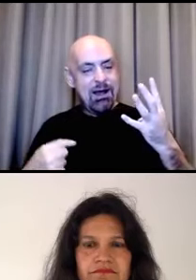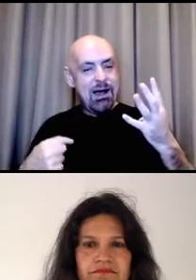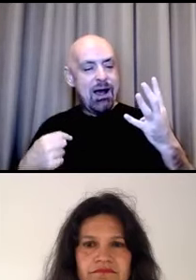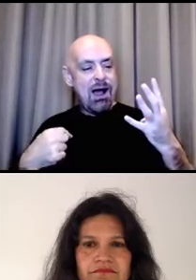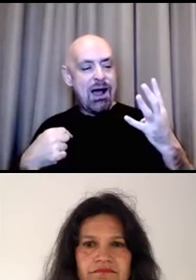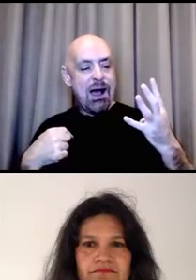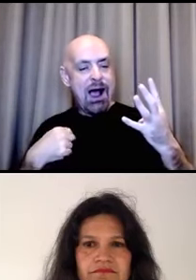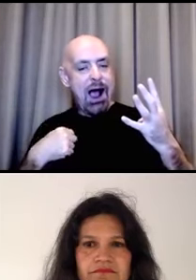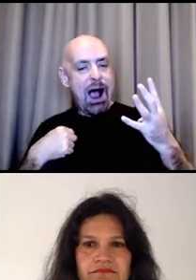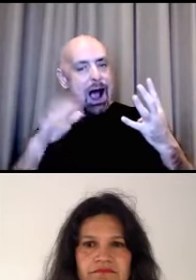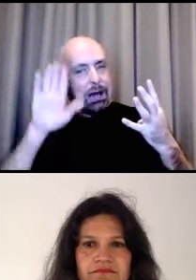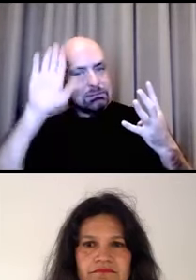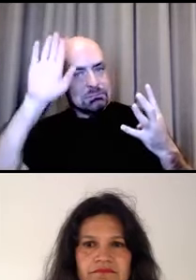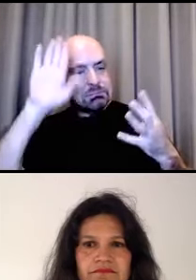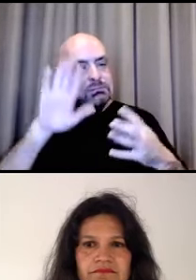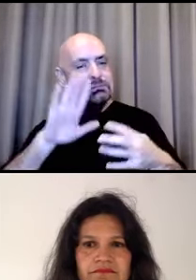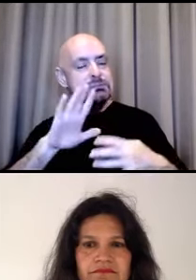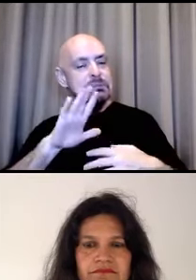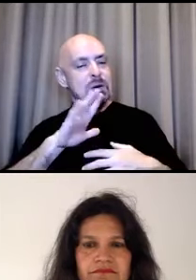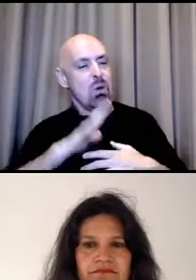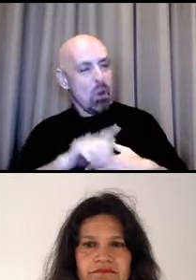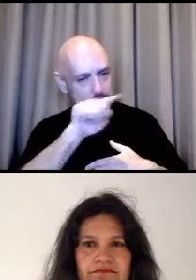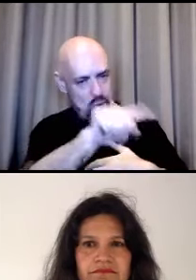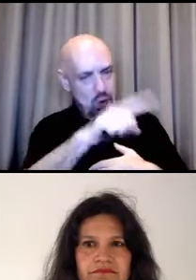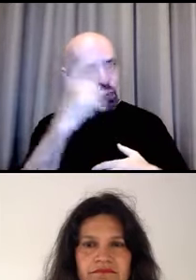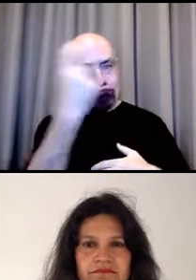, amnesty, Human Rights Watch,